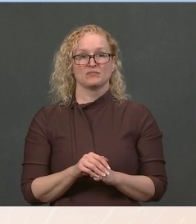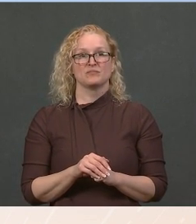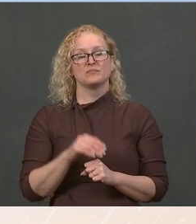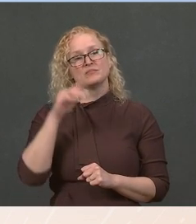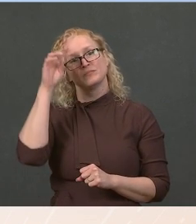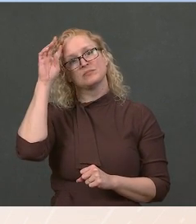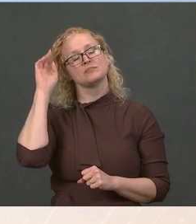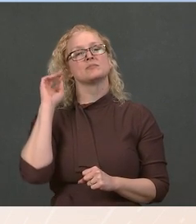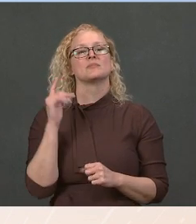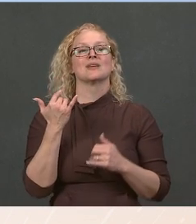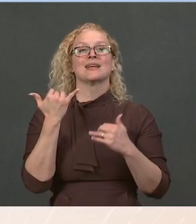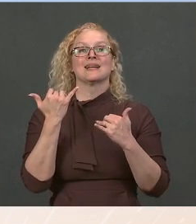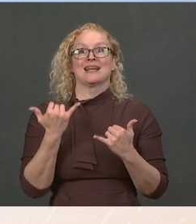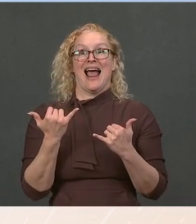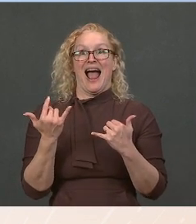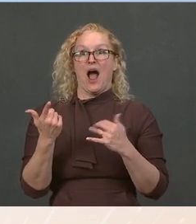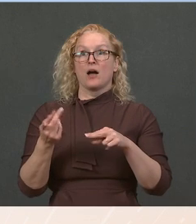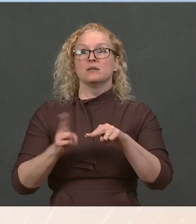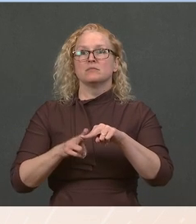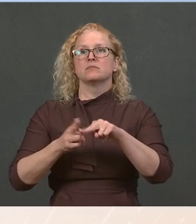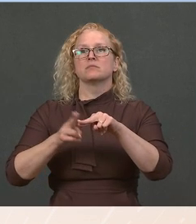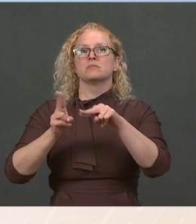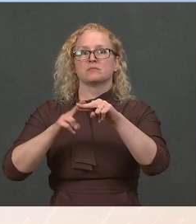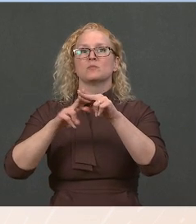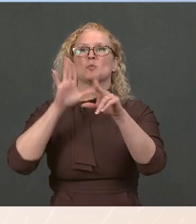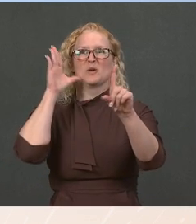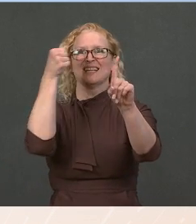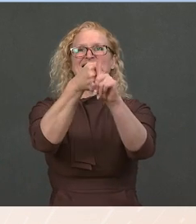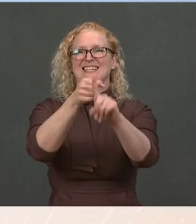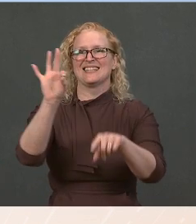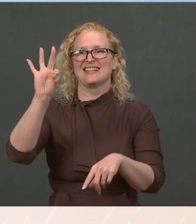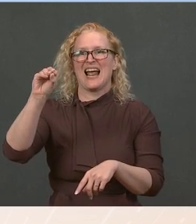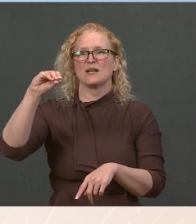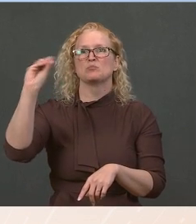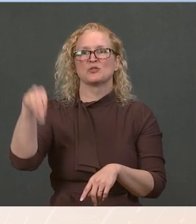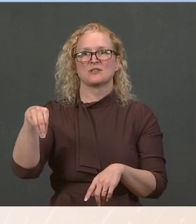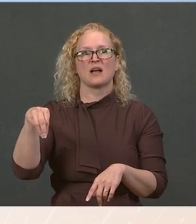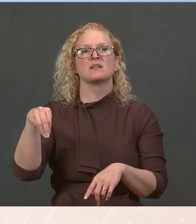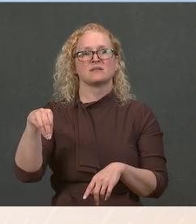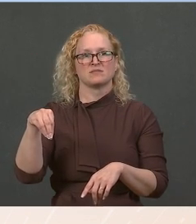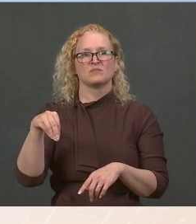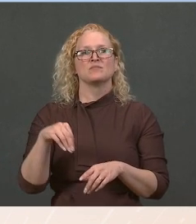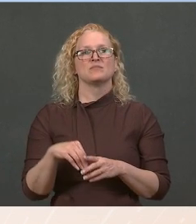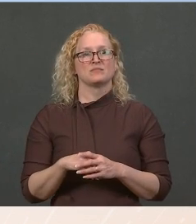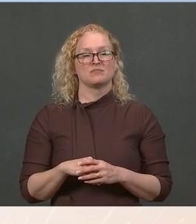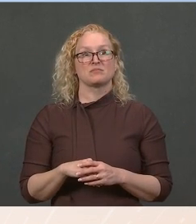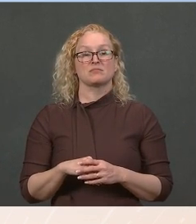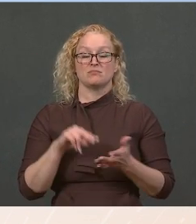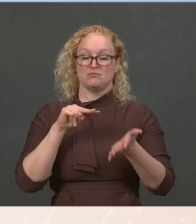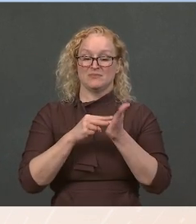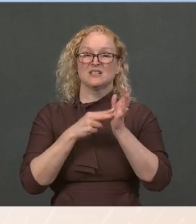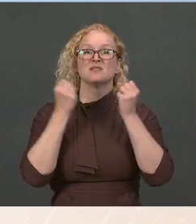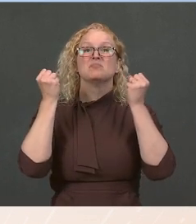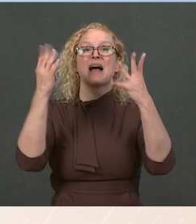More vaccinations means saving American lives and it means avoiding COVID-related absences in the workplace.